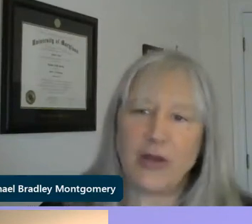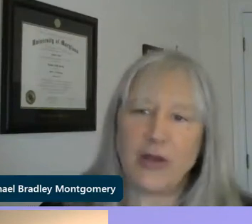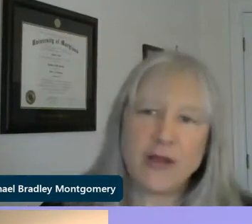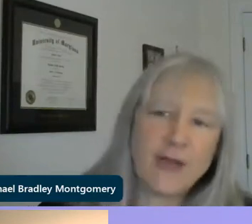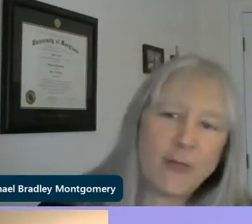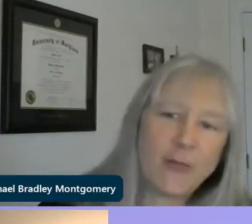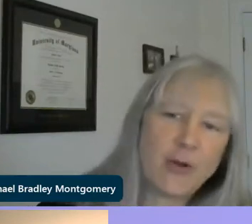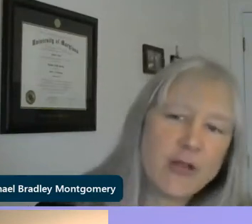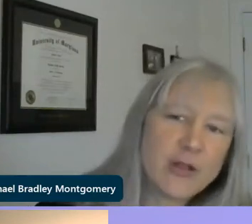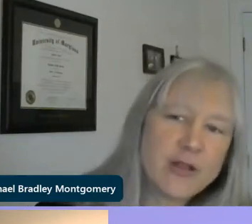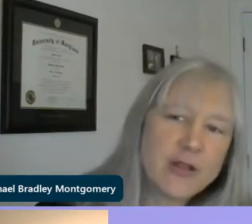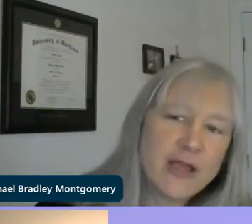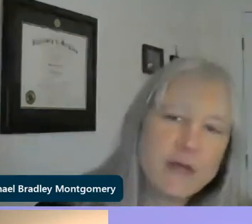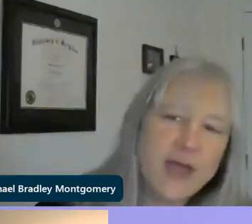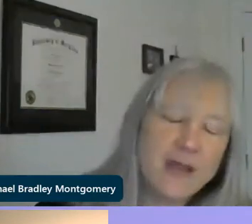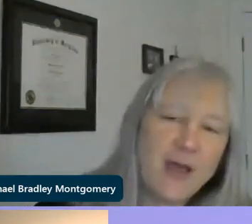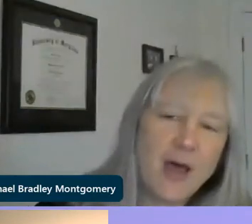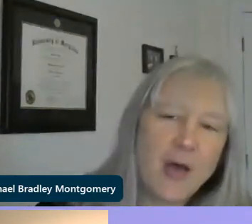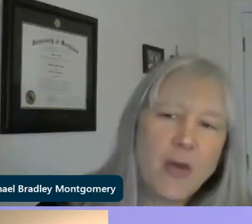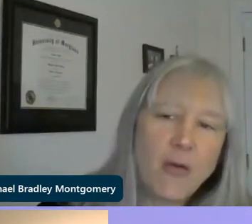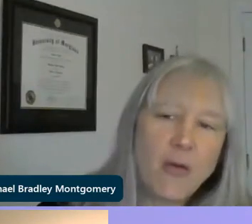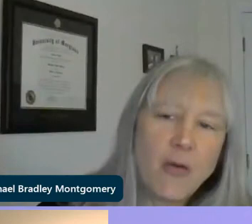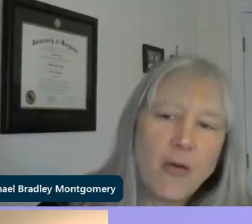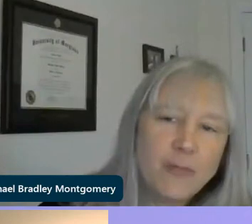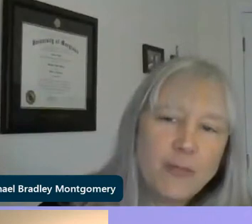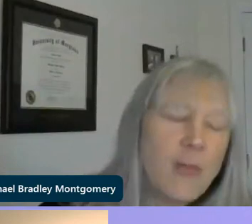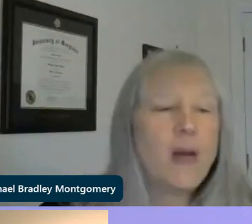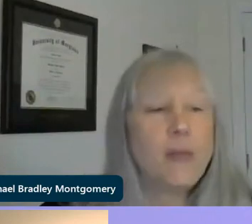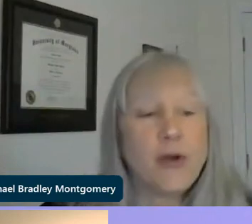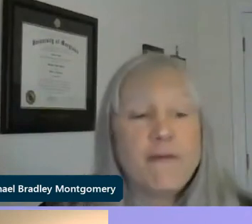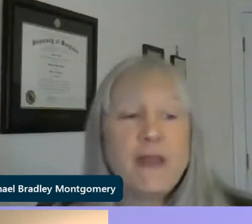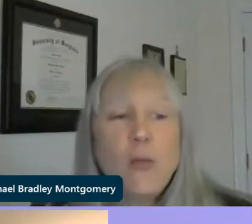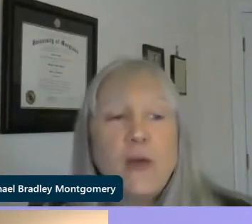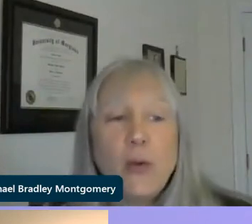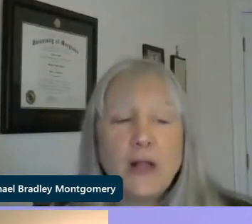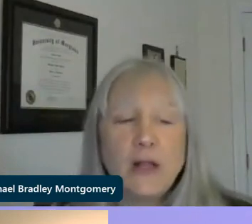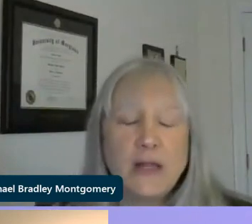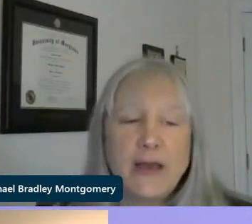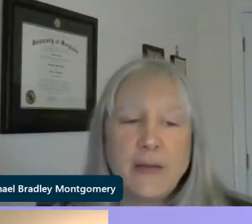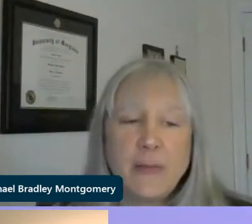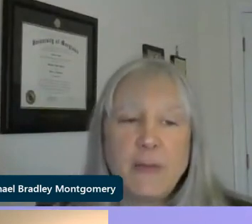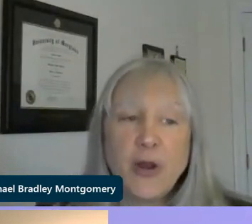wants to answer that? >> Um, briefly, we will be